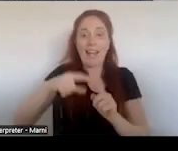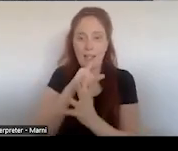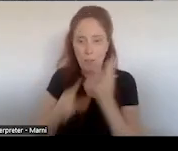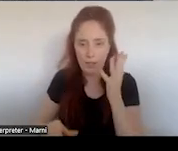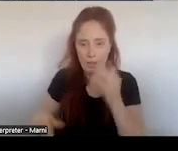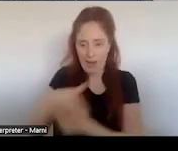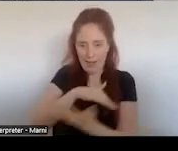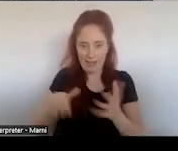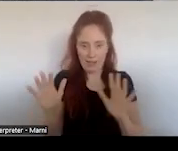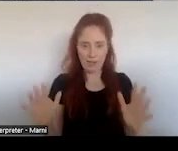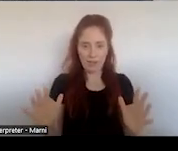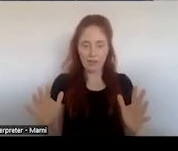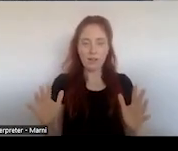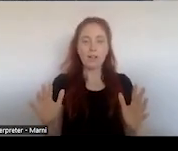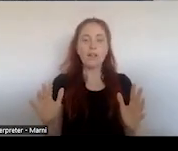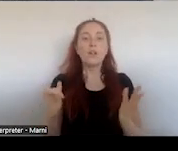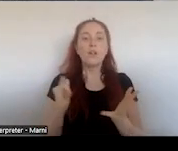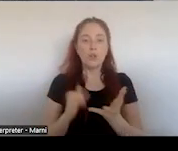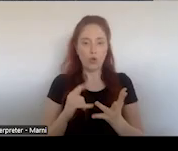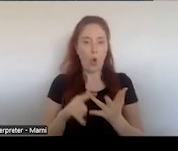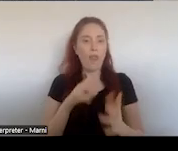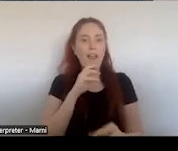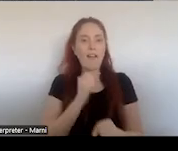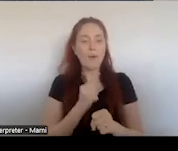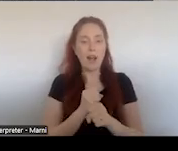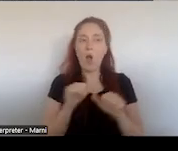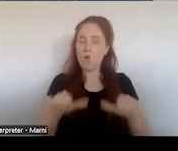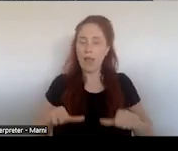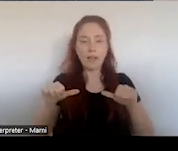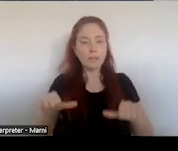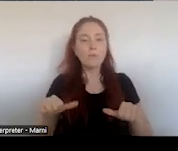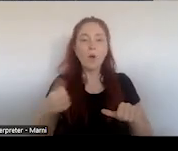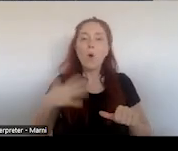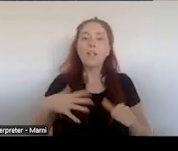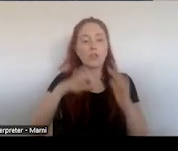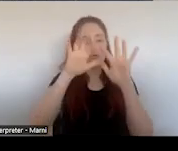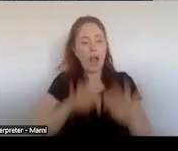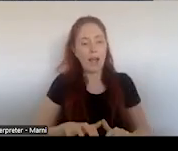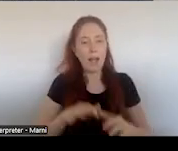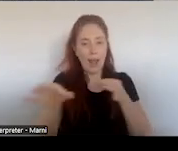we were really keen to deliver the plan and make it happen as quickly as possible so we